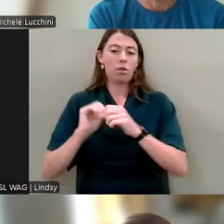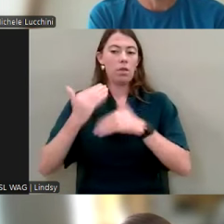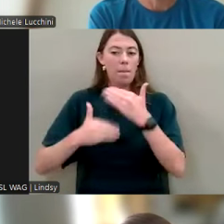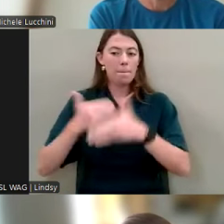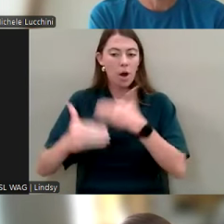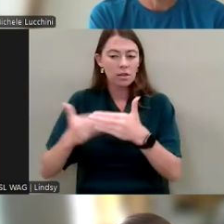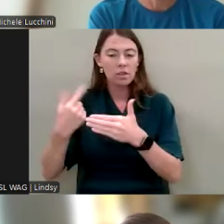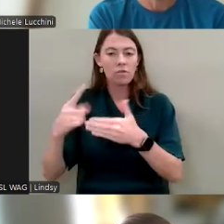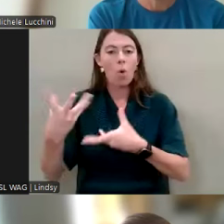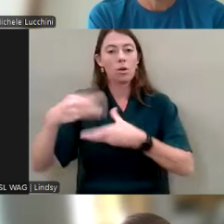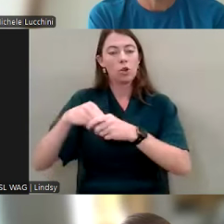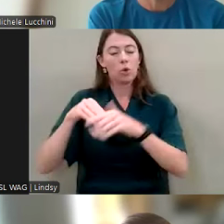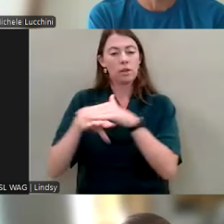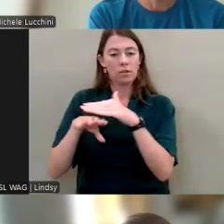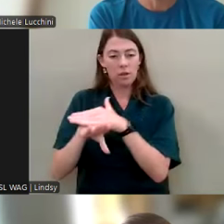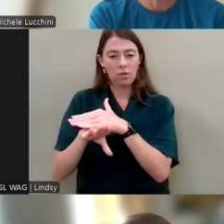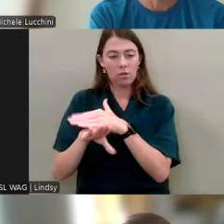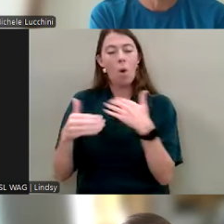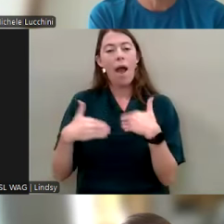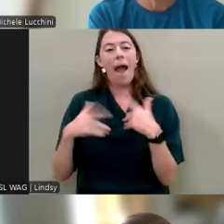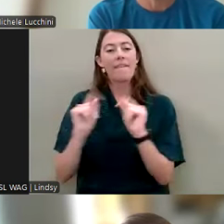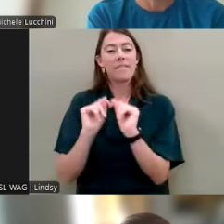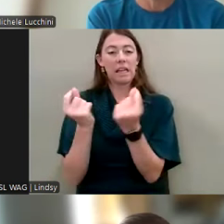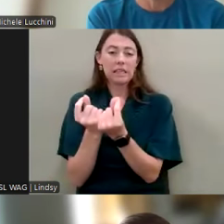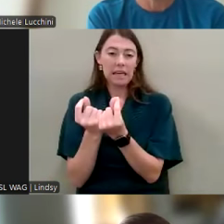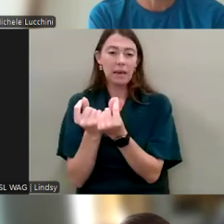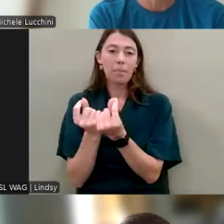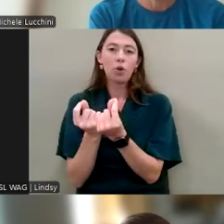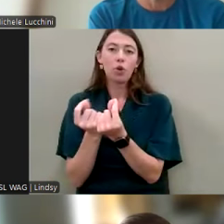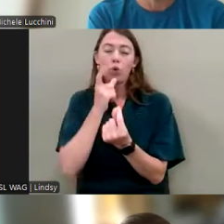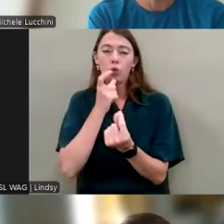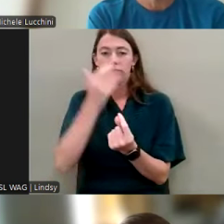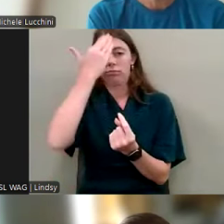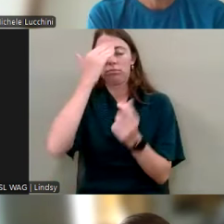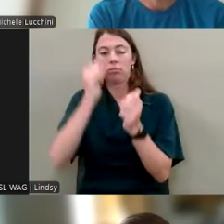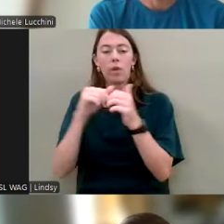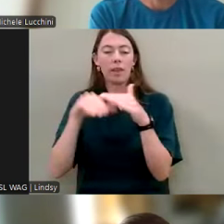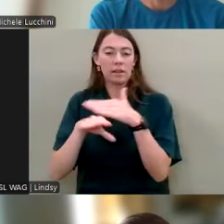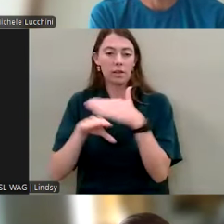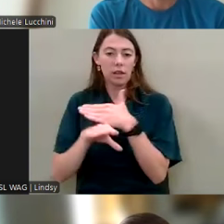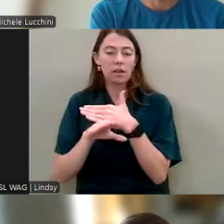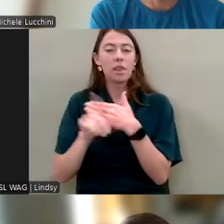The Center of Excellence can be an extremely solid and robust way to promote accessibility,